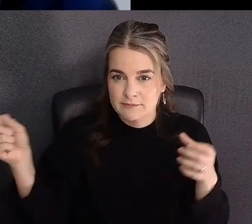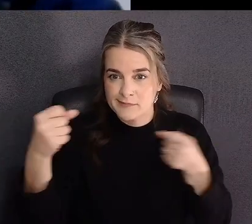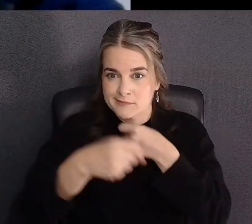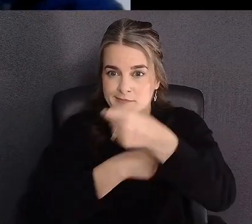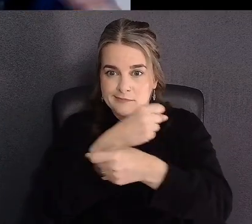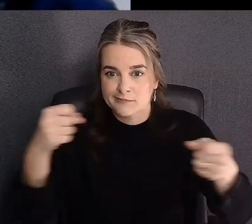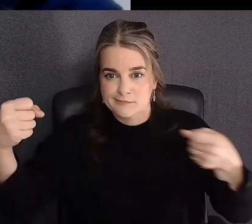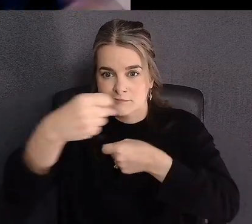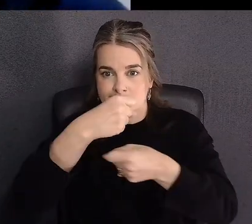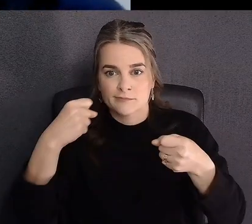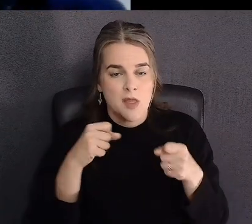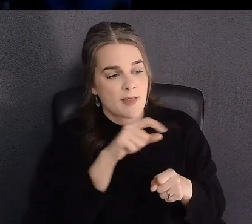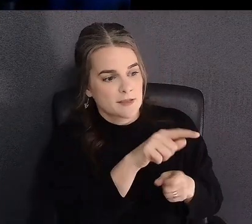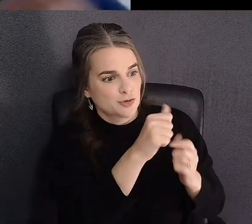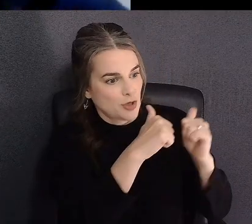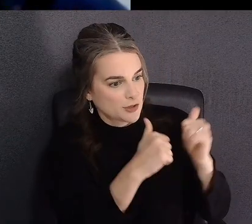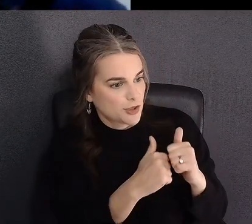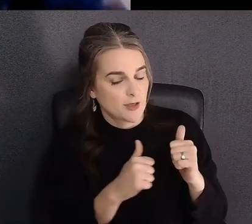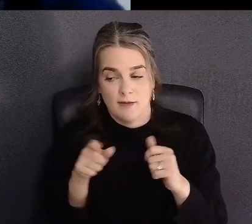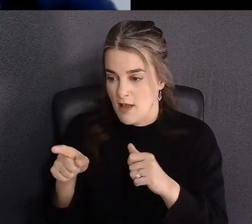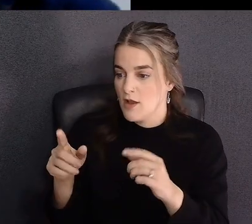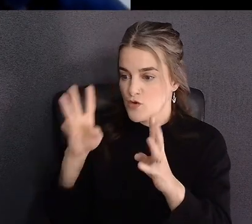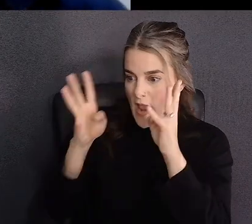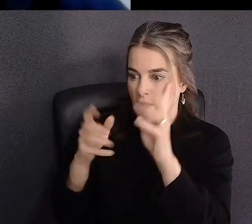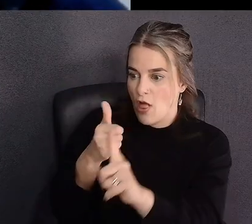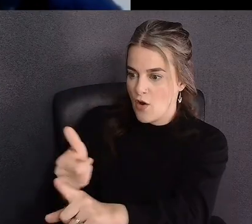And the other one, if they want to explore and create on their own, having that, and they